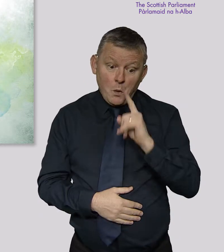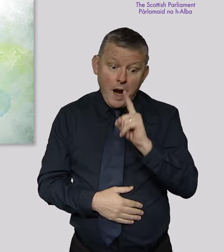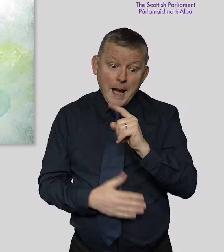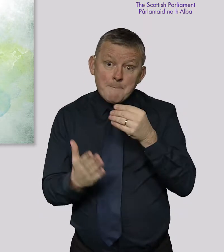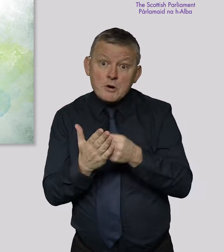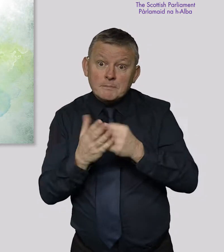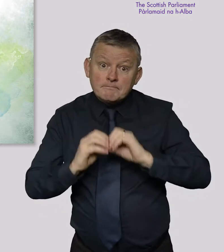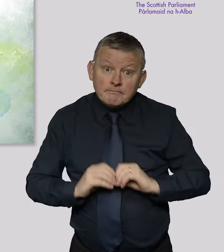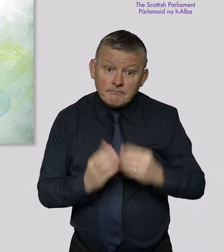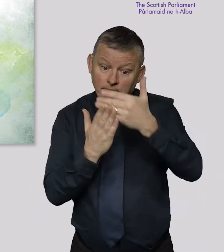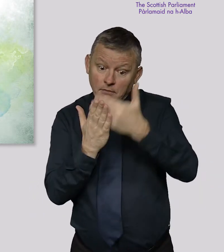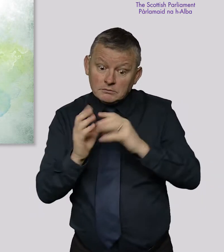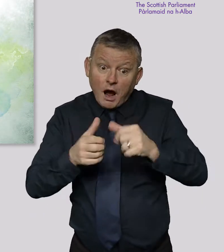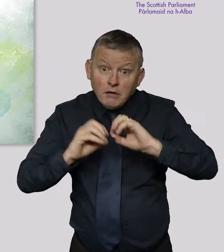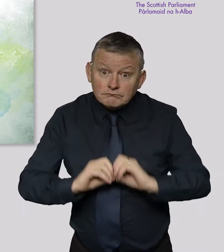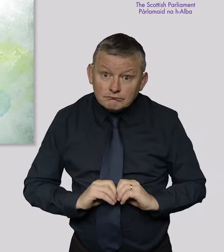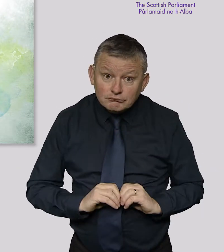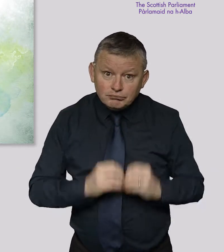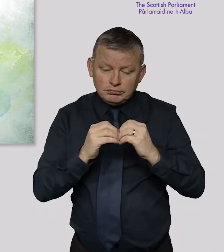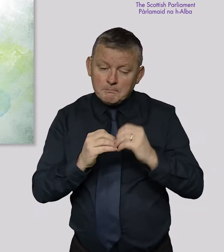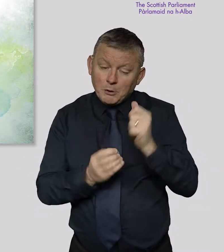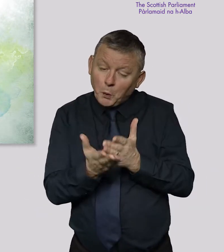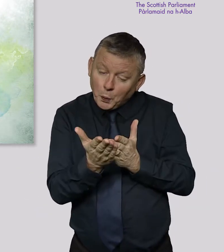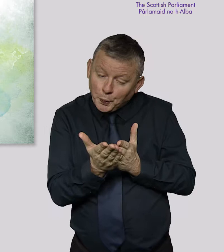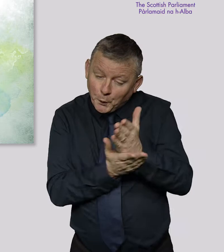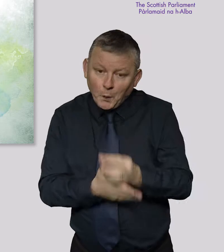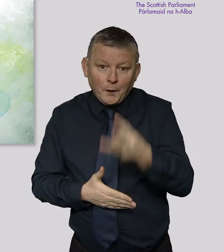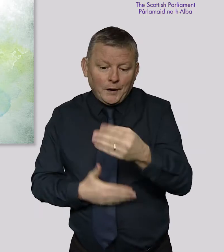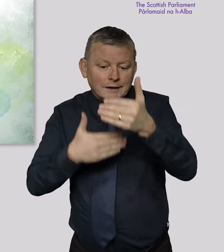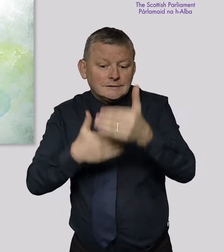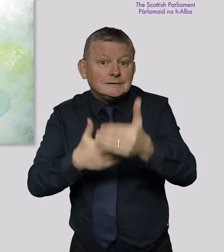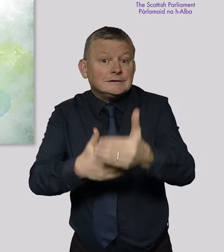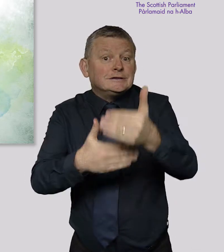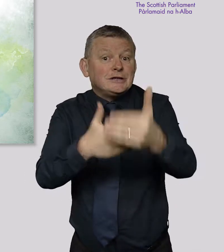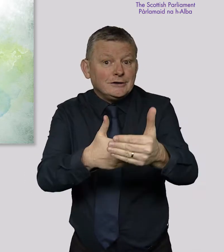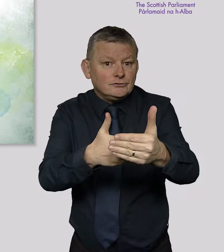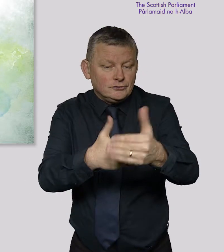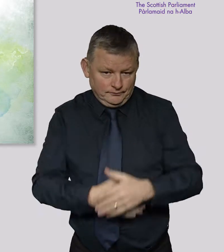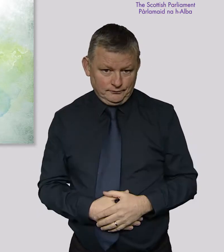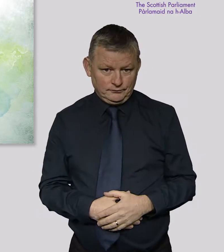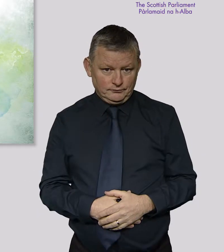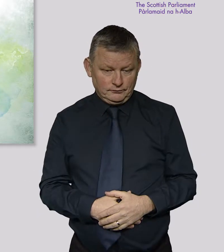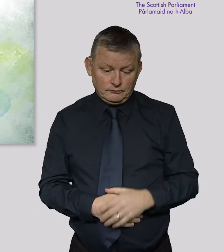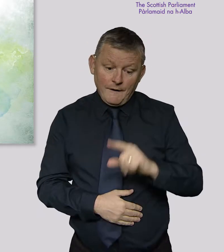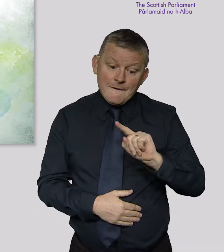Once the Budget Bill is introduced, it must go through 3 stages.